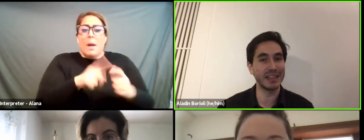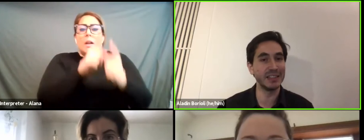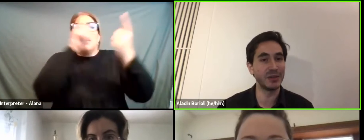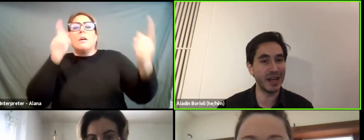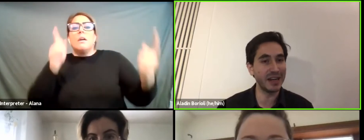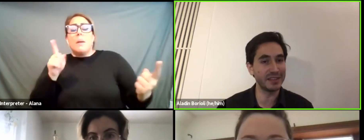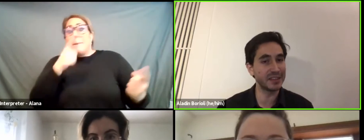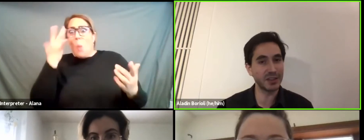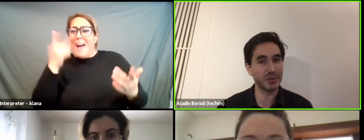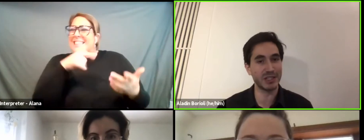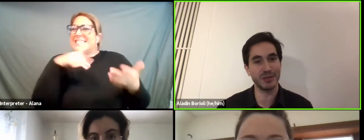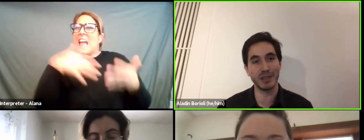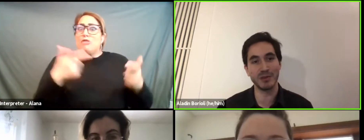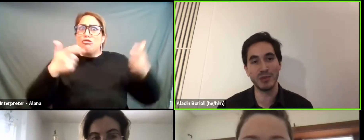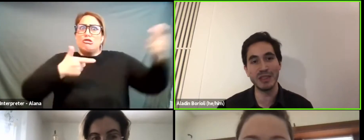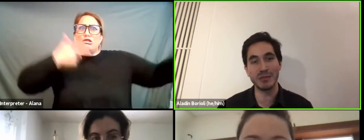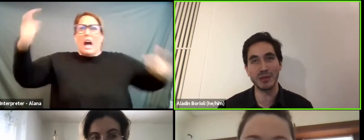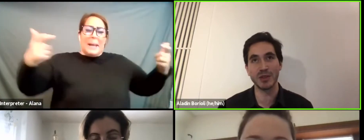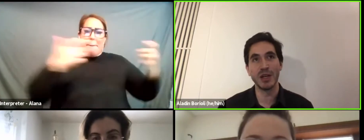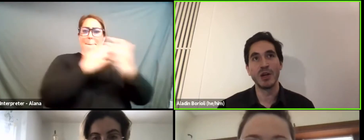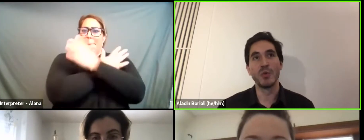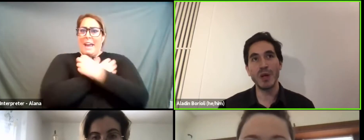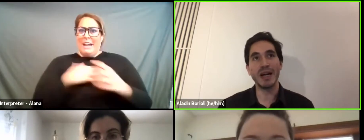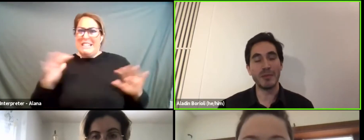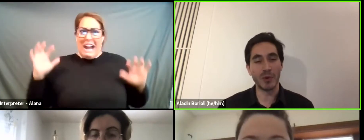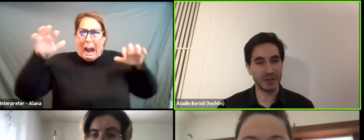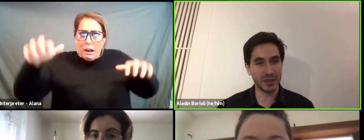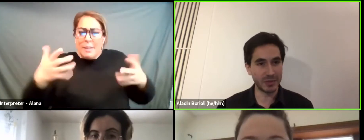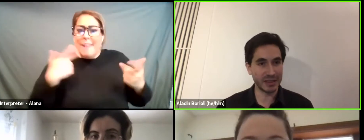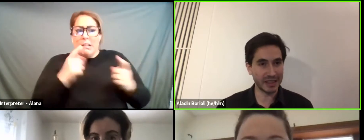eat you alive. It's another question when it comes to bees because we are more disturbing than they